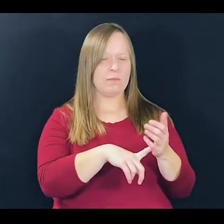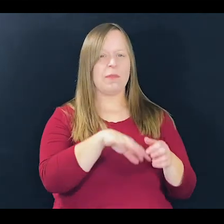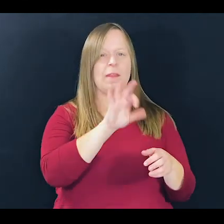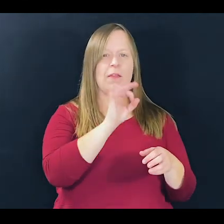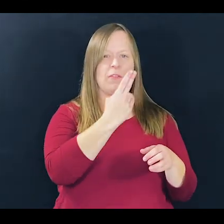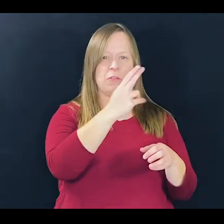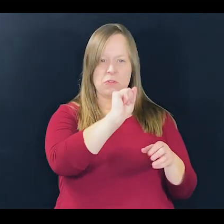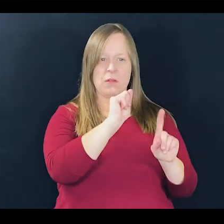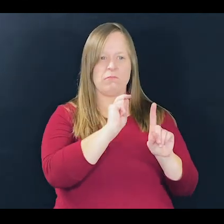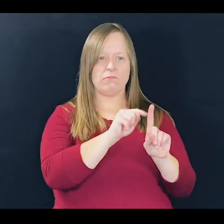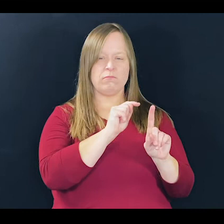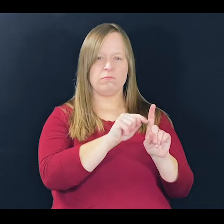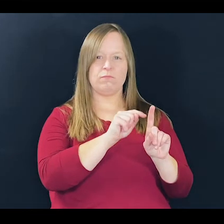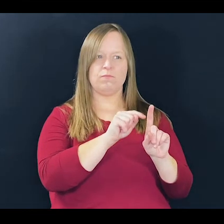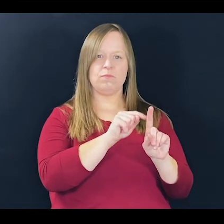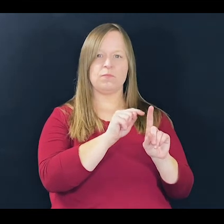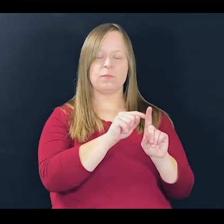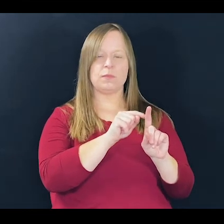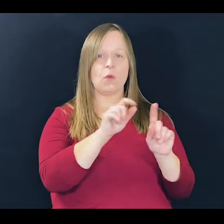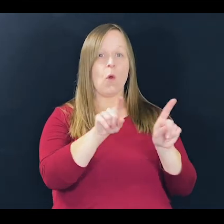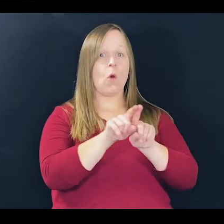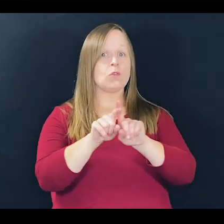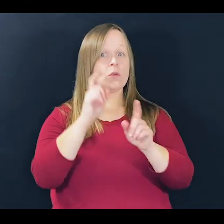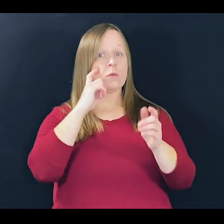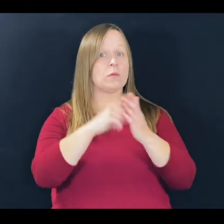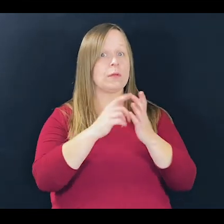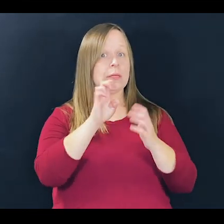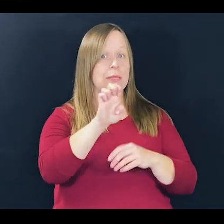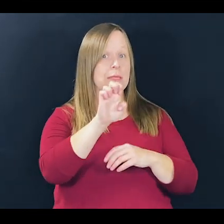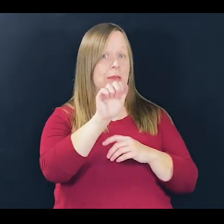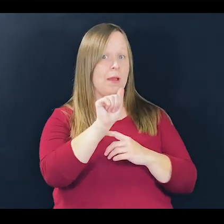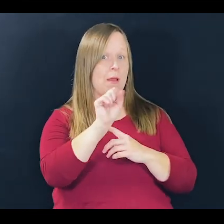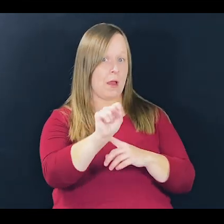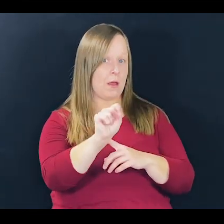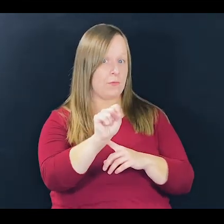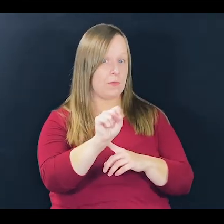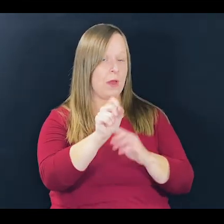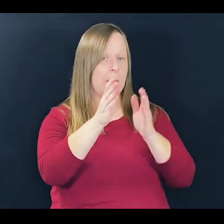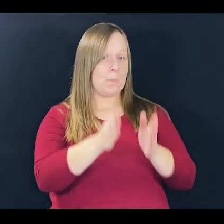The Fair Housing Act also recognizes emotional support animals in a person